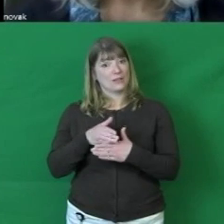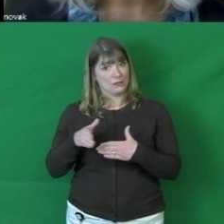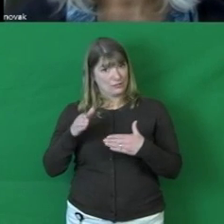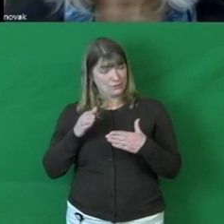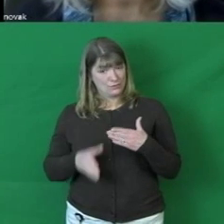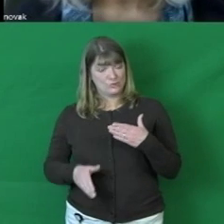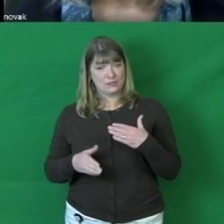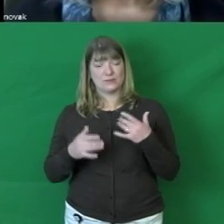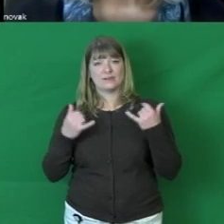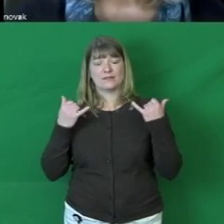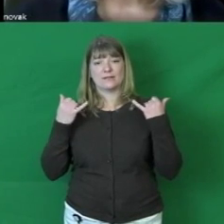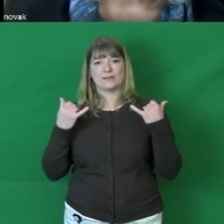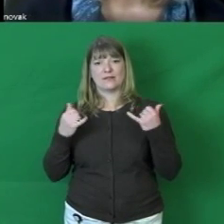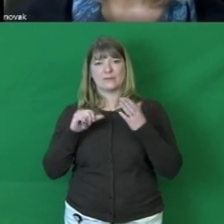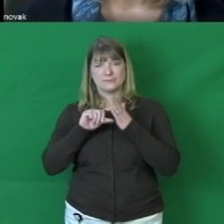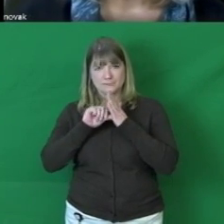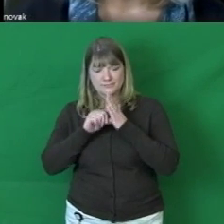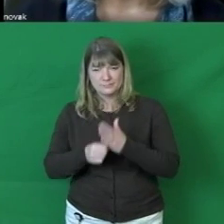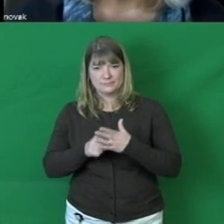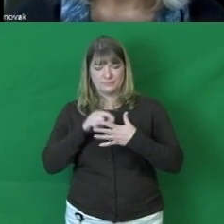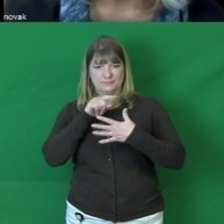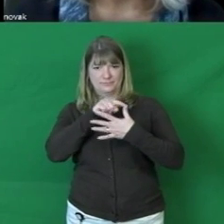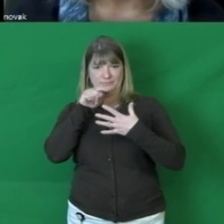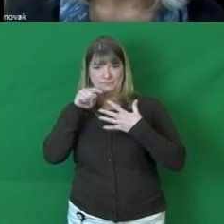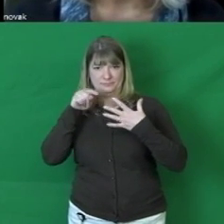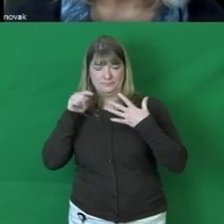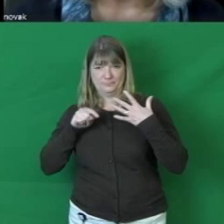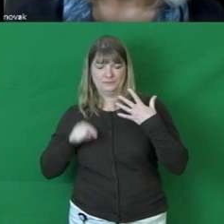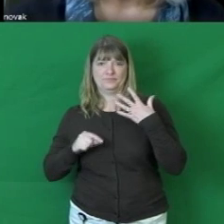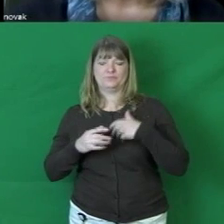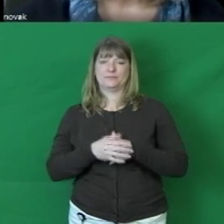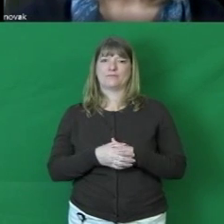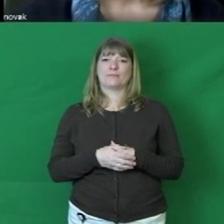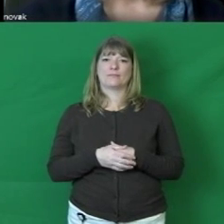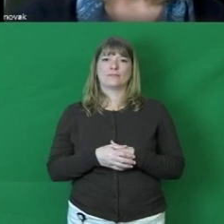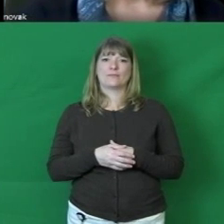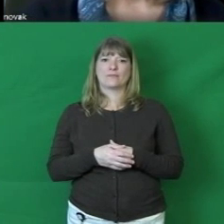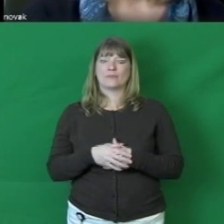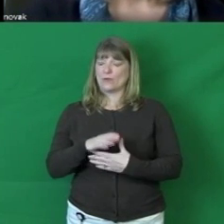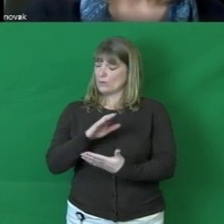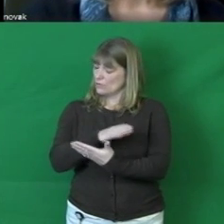In conclusion, I would like to emphasize the following points: